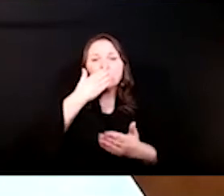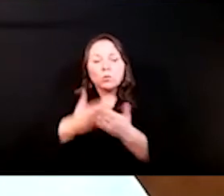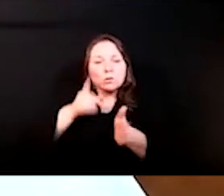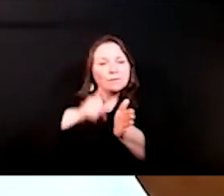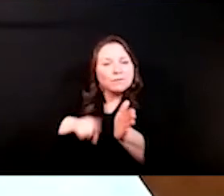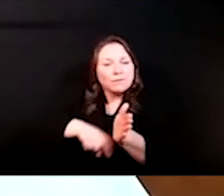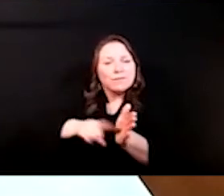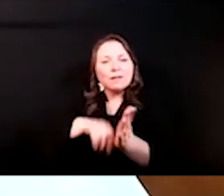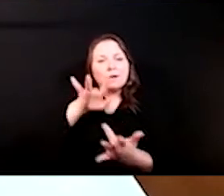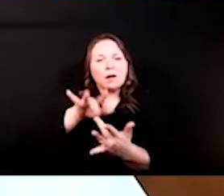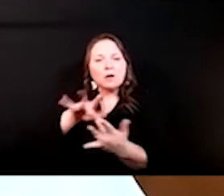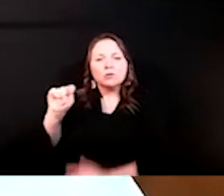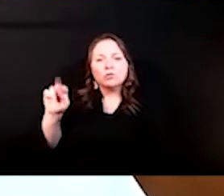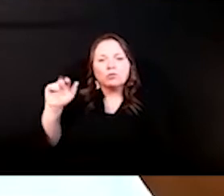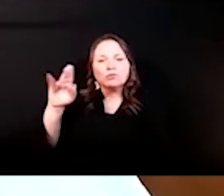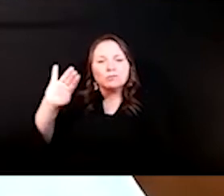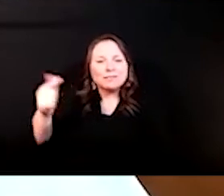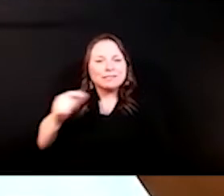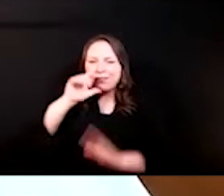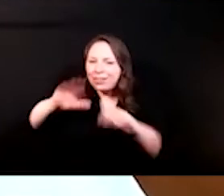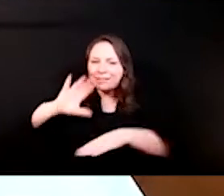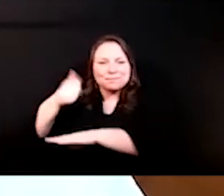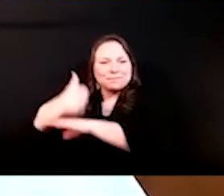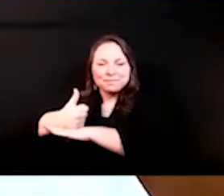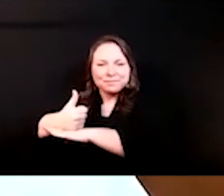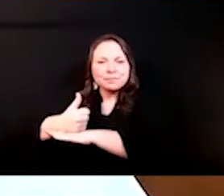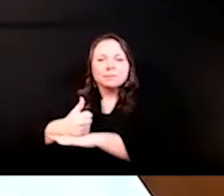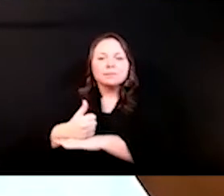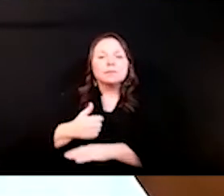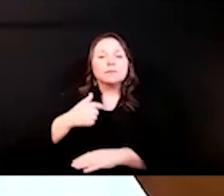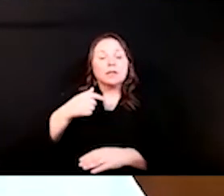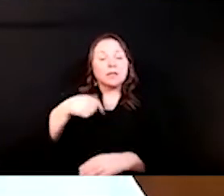STILL LACK A GOOD CONTACT TRACING MECHANISM.